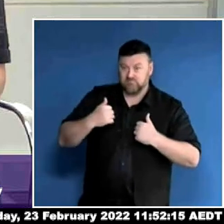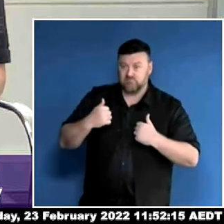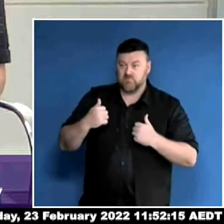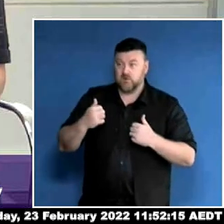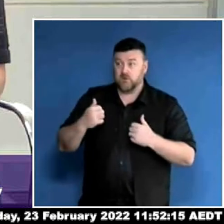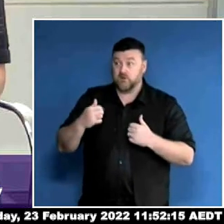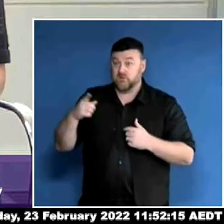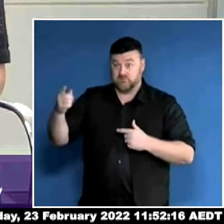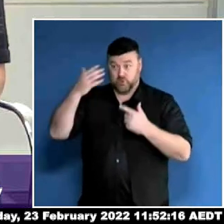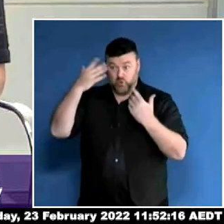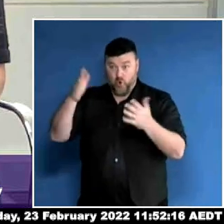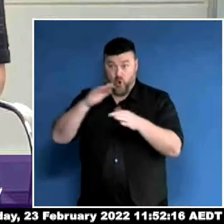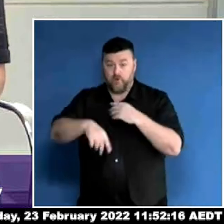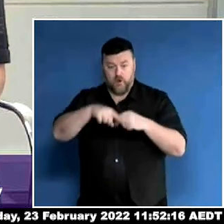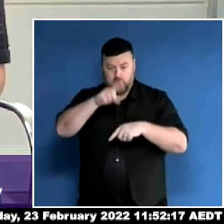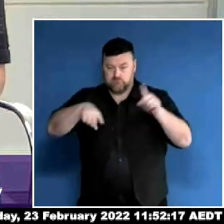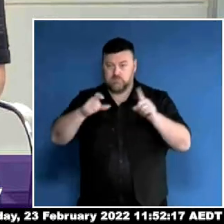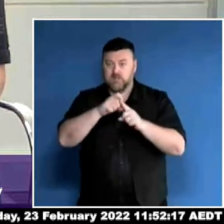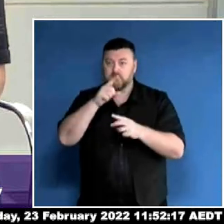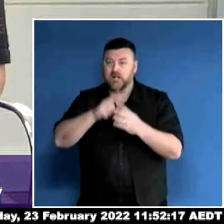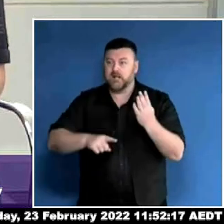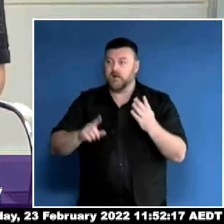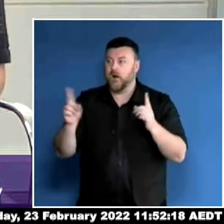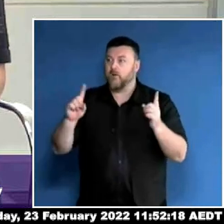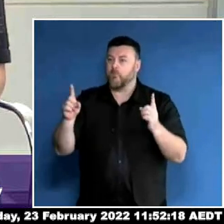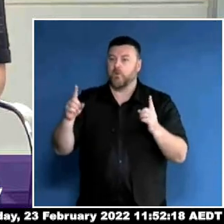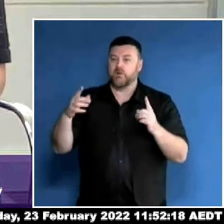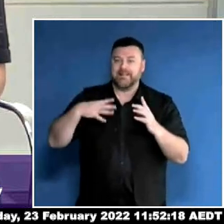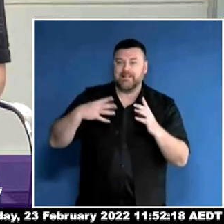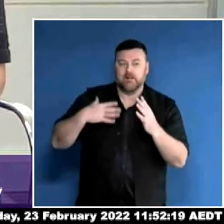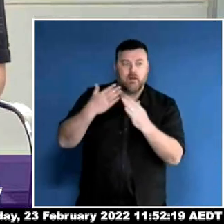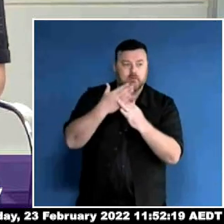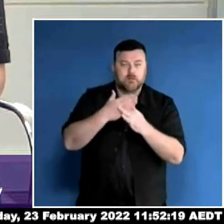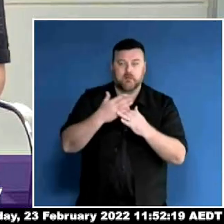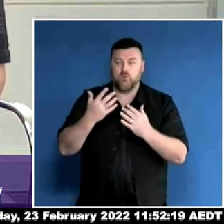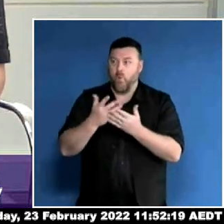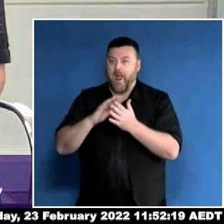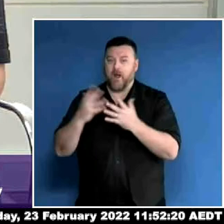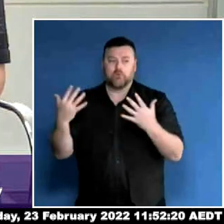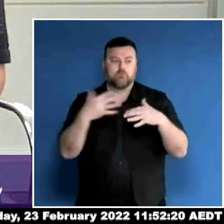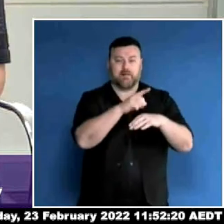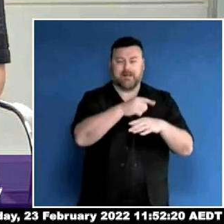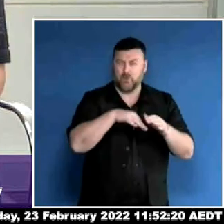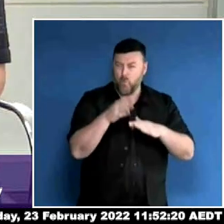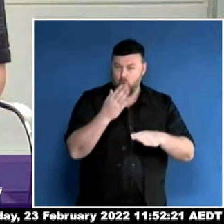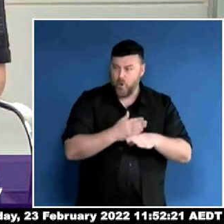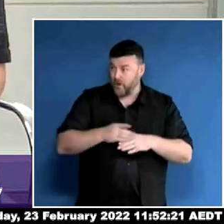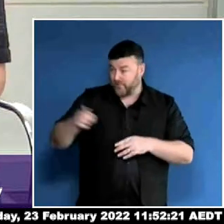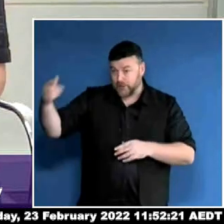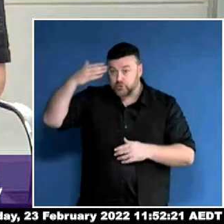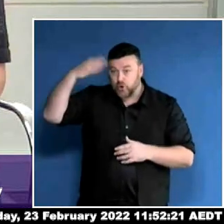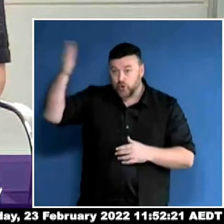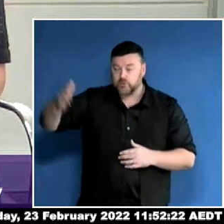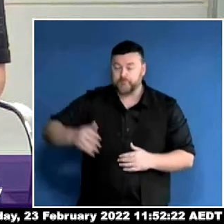needs and how they would integrate into the workplace, and so that kind of frustration ends up just boiling up into disempowerment, disillusionment.